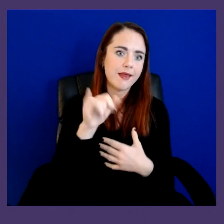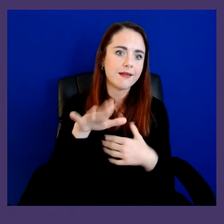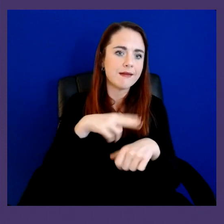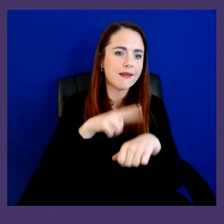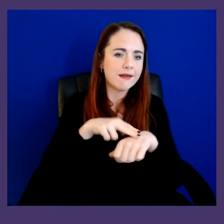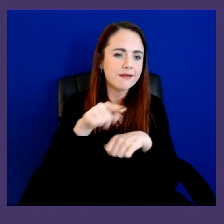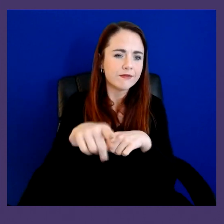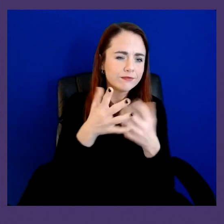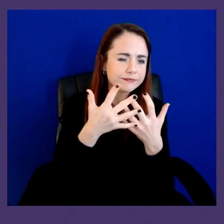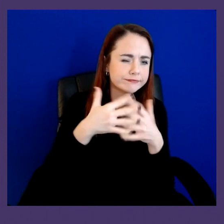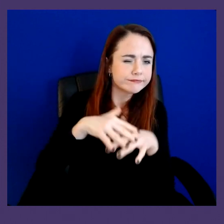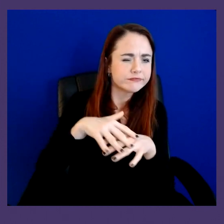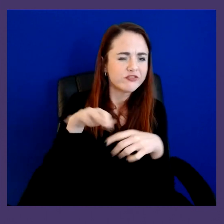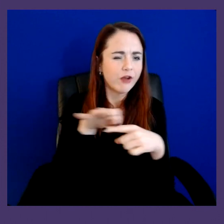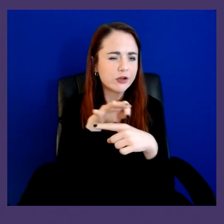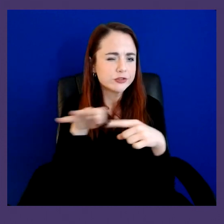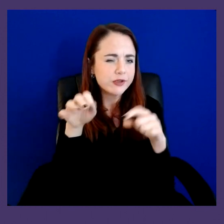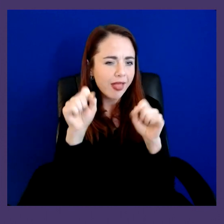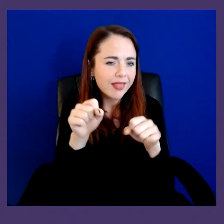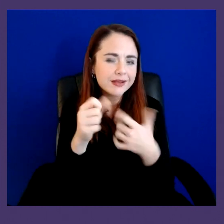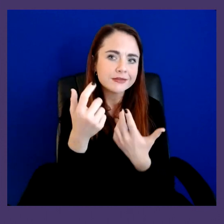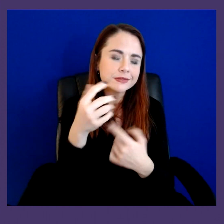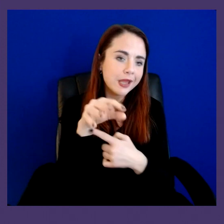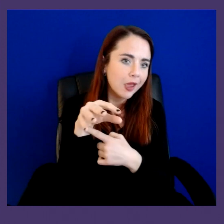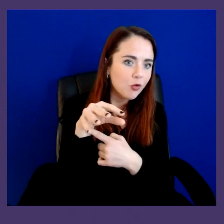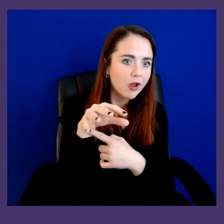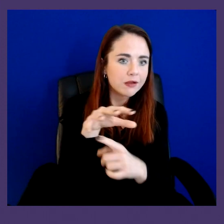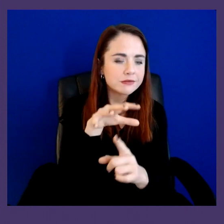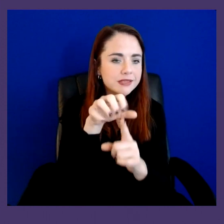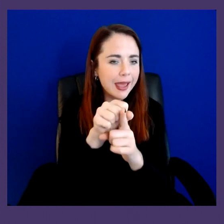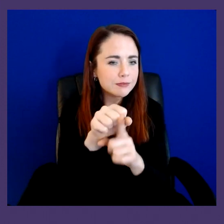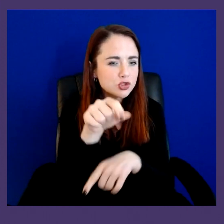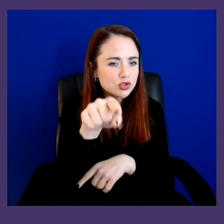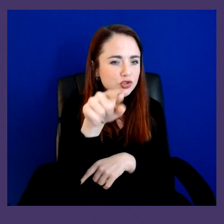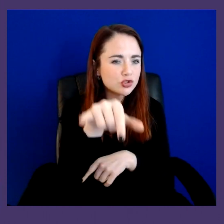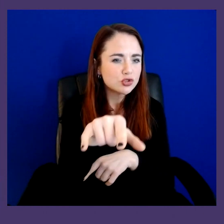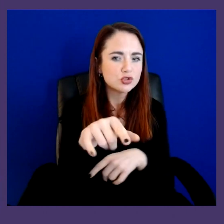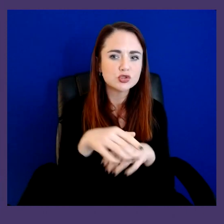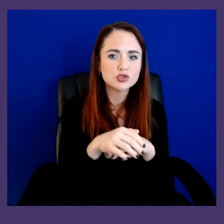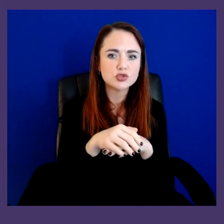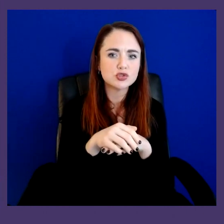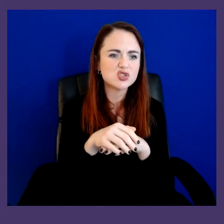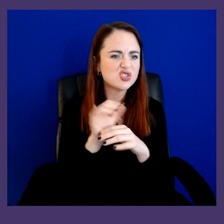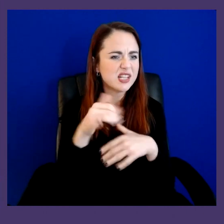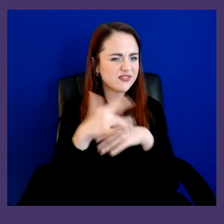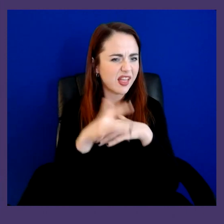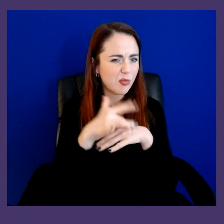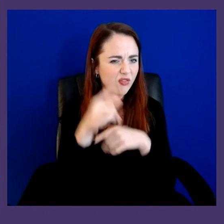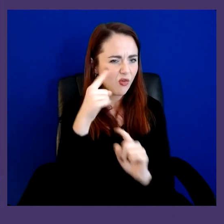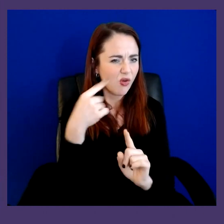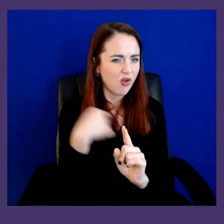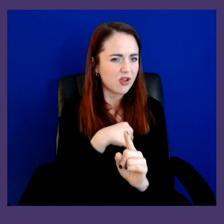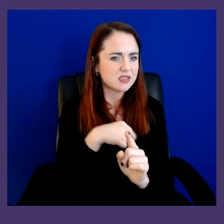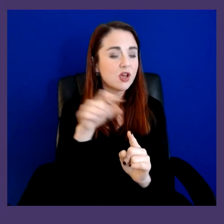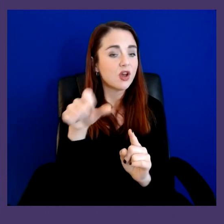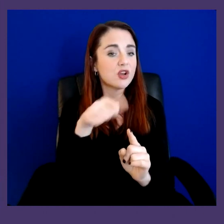such as camera capture that is available in React Native. Another critical benefit is